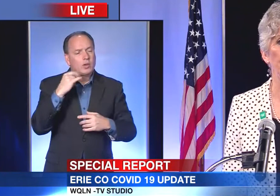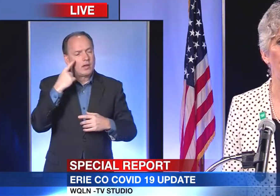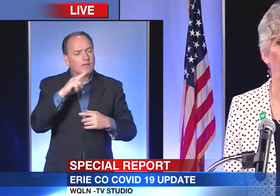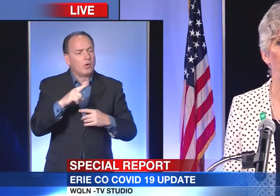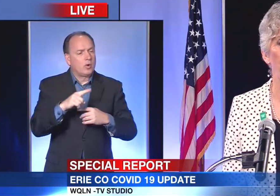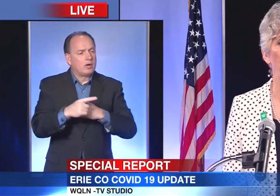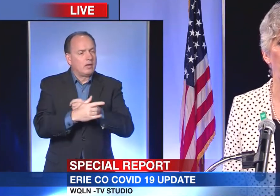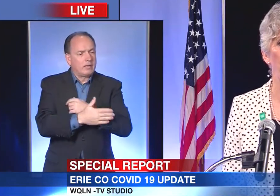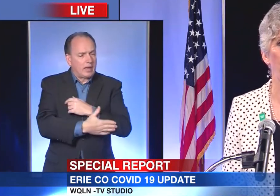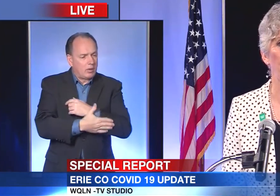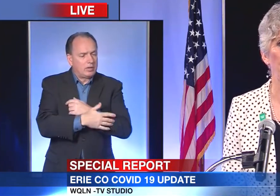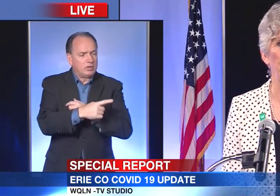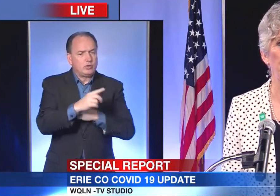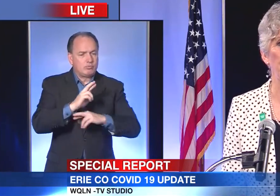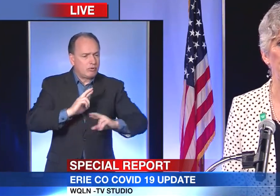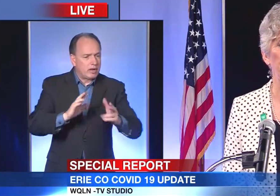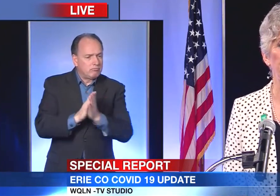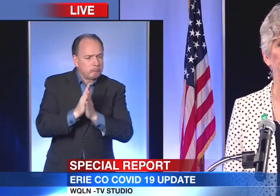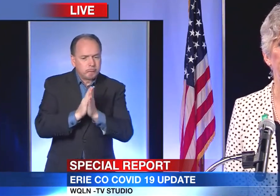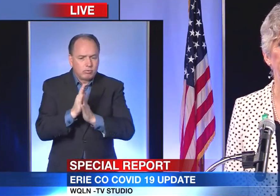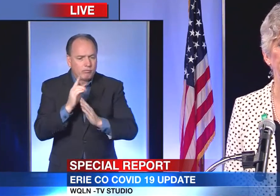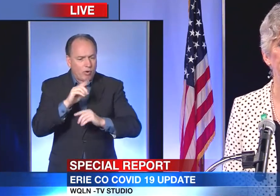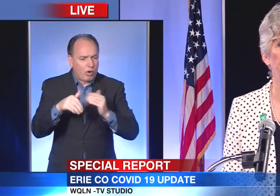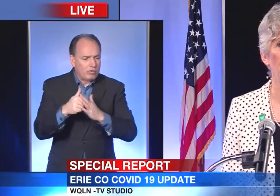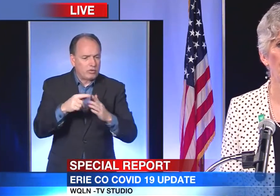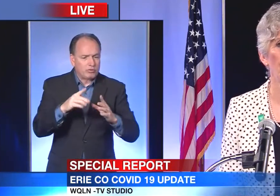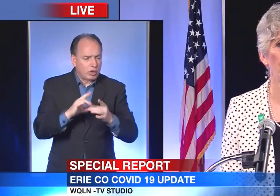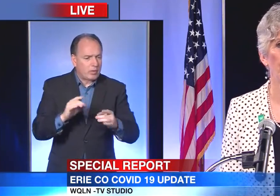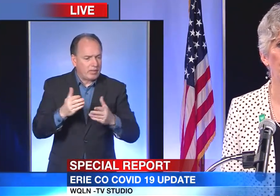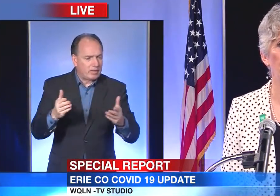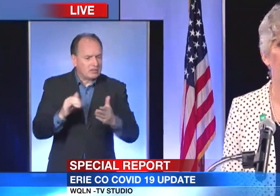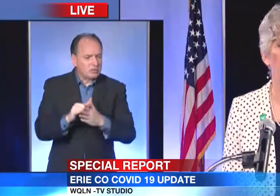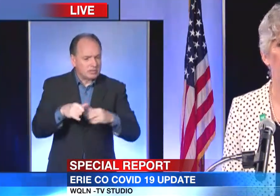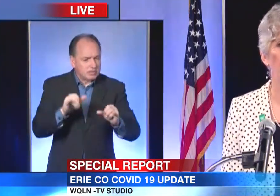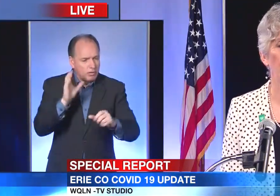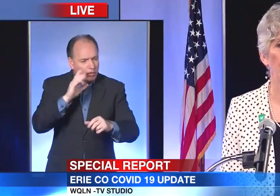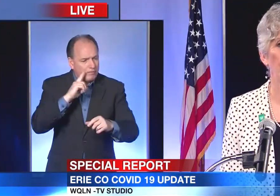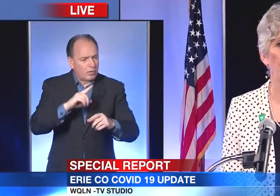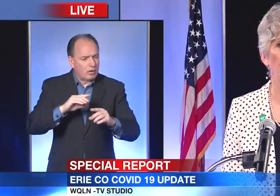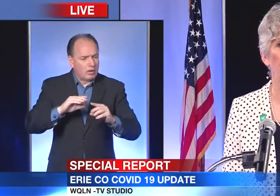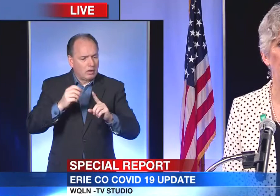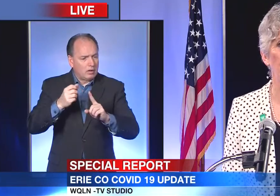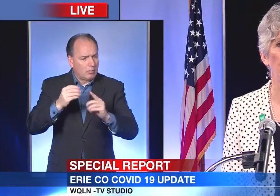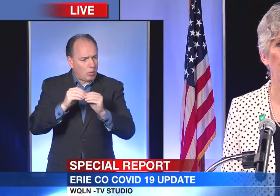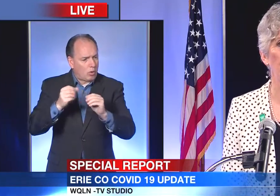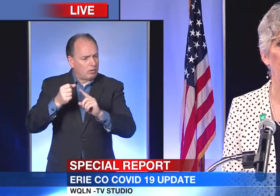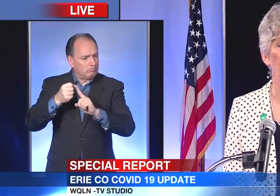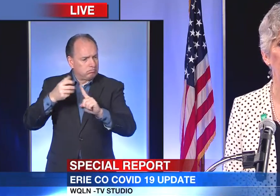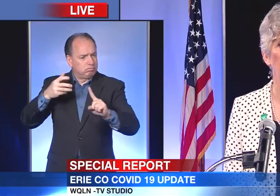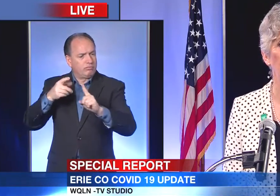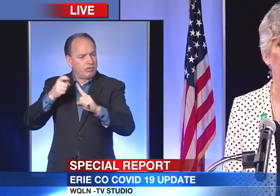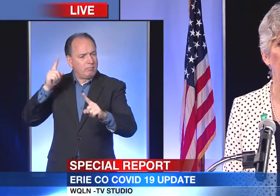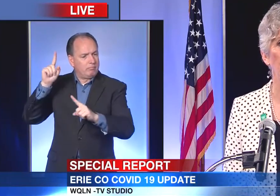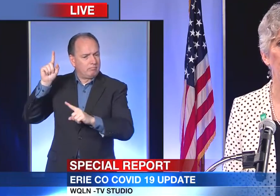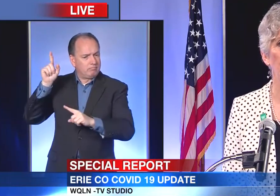COULD YOU TALK TO ME ABOUT WHAT THE NEXT WEEK WILL LOOK LIKE FROM A COUNTY PERSPECTIVE AS YOU TRY TO GET RIDDY FOR ALL OF THIS. AND AS YOU TALKED ABOUT THINGS